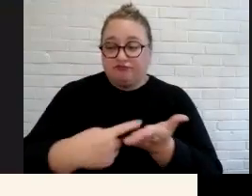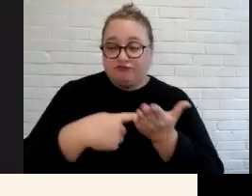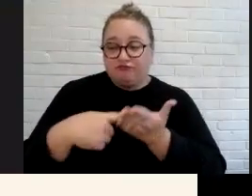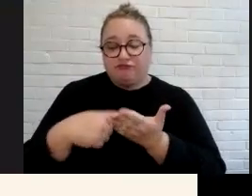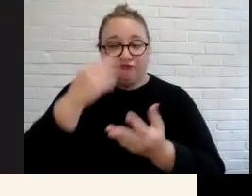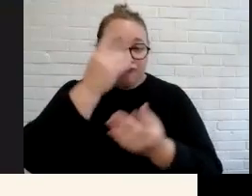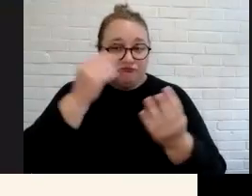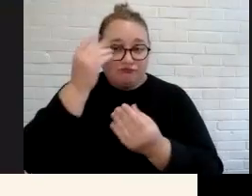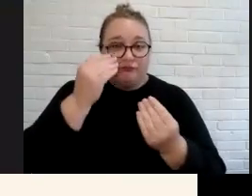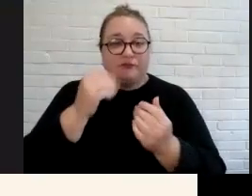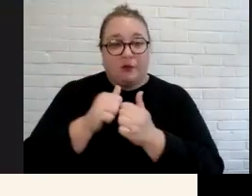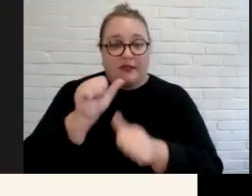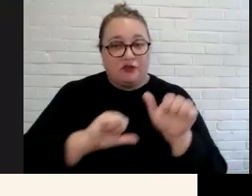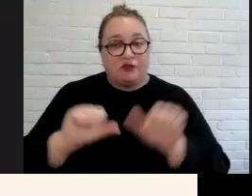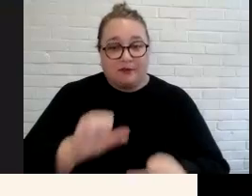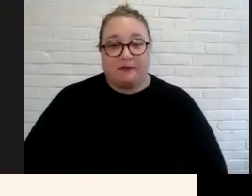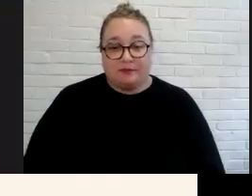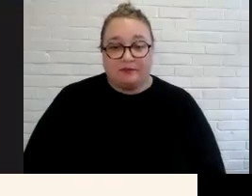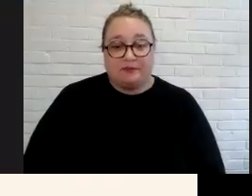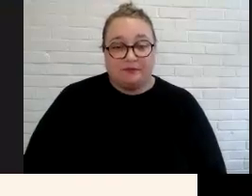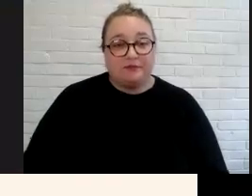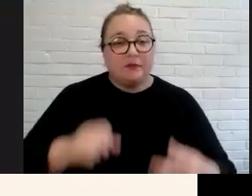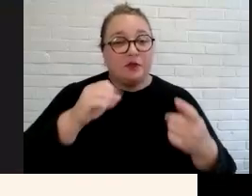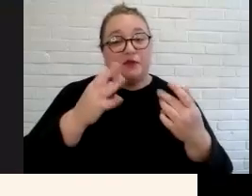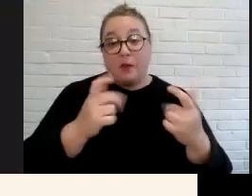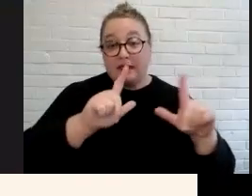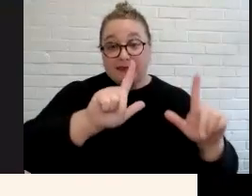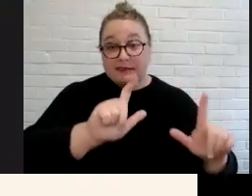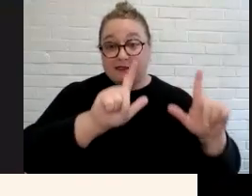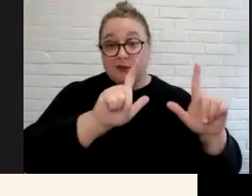discuss with each other. So if you want to take a screenshot or just write these two questions down